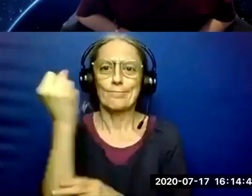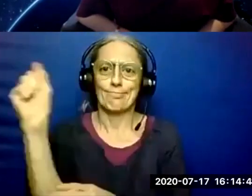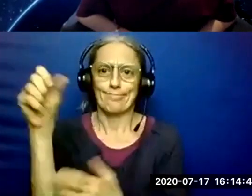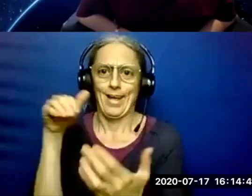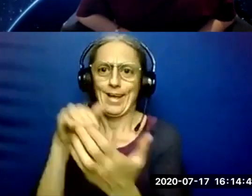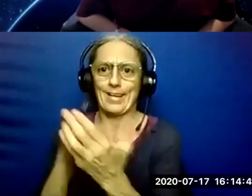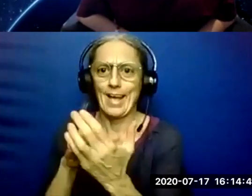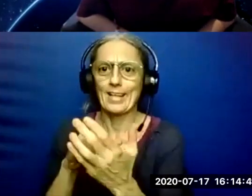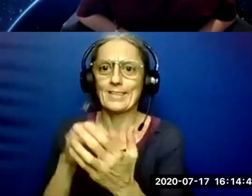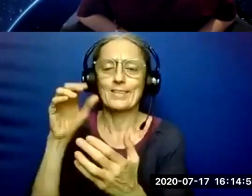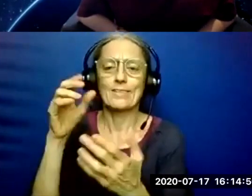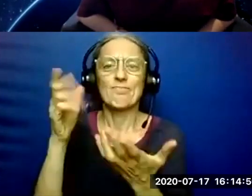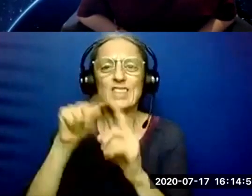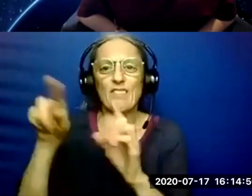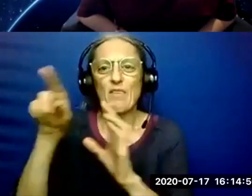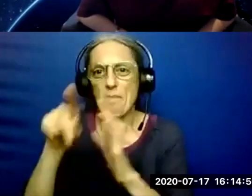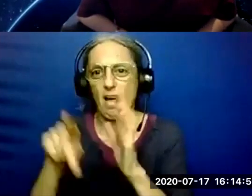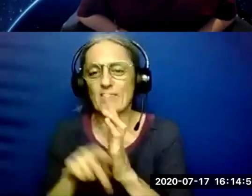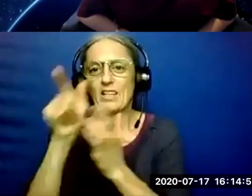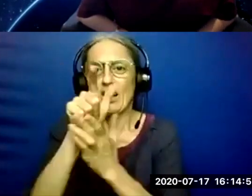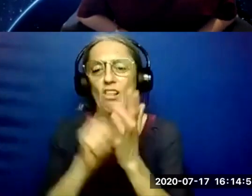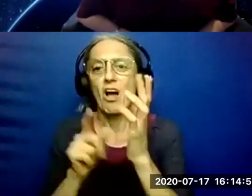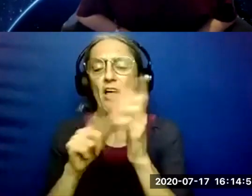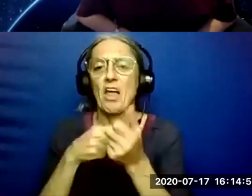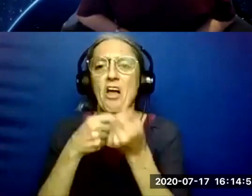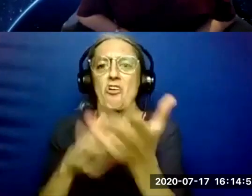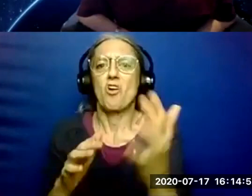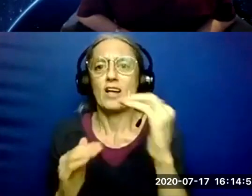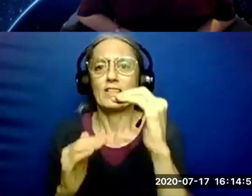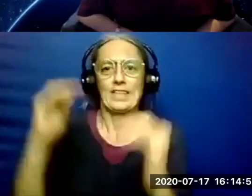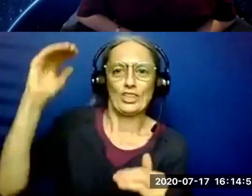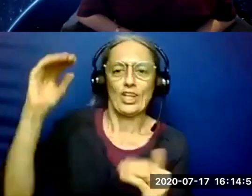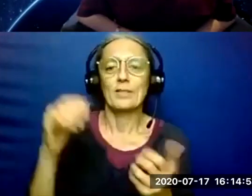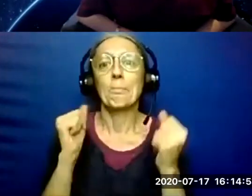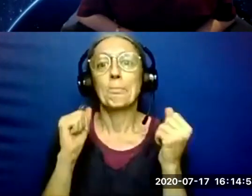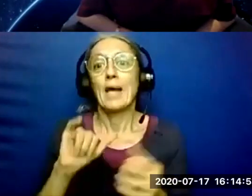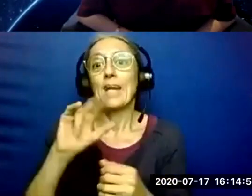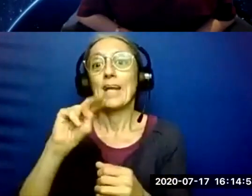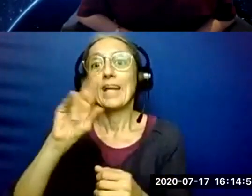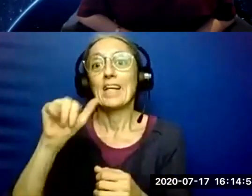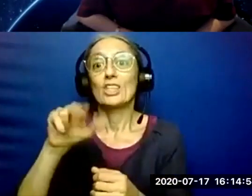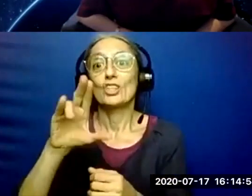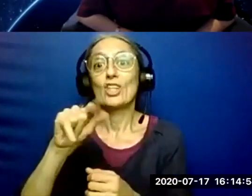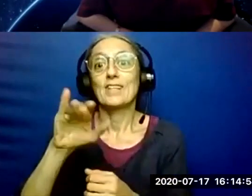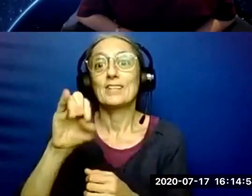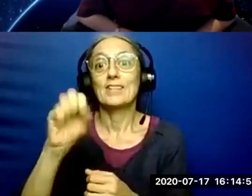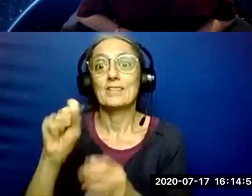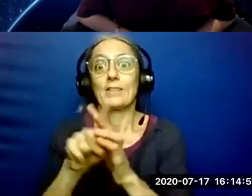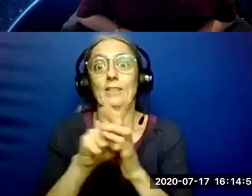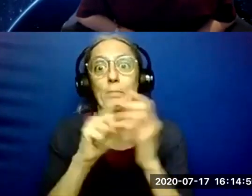And there are so many different types of injustices. But we really need to have a much better understanding